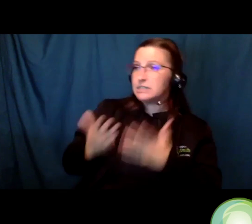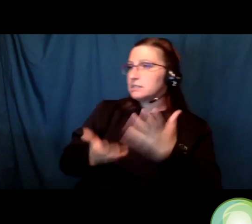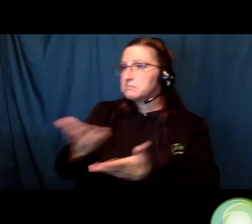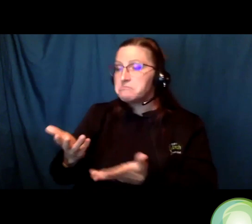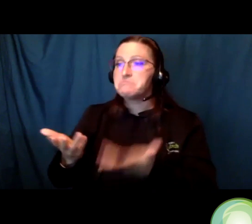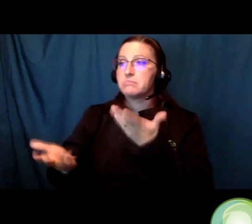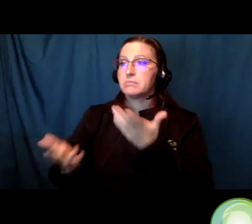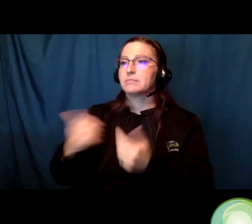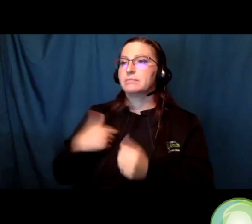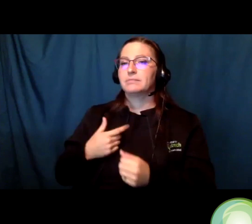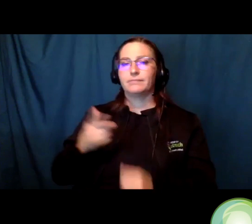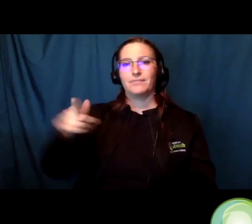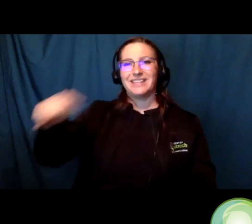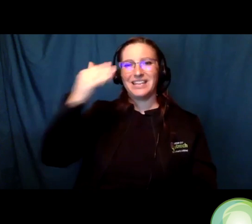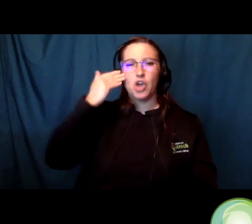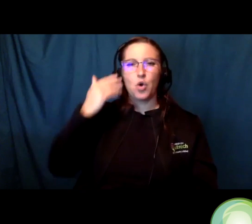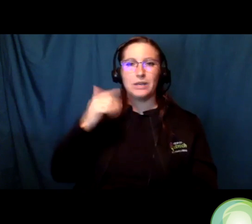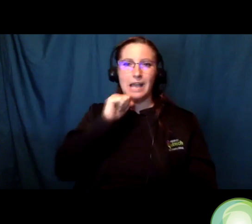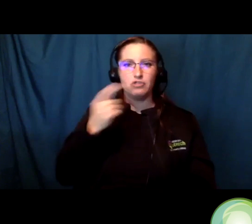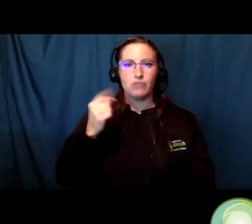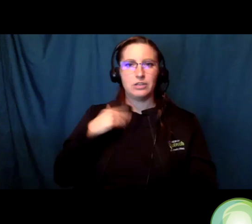Just so they know you're not trying to encroach on their business